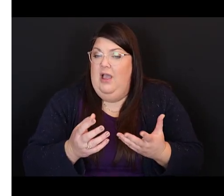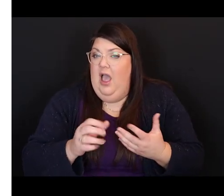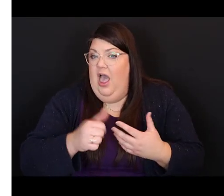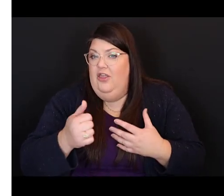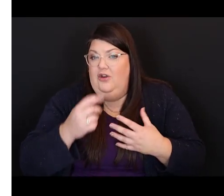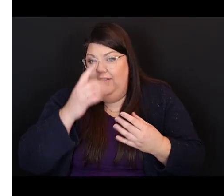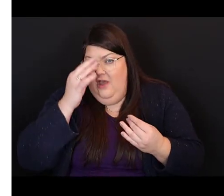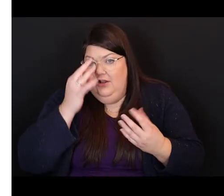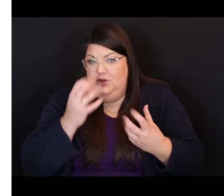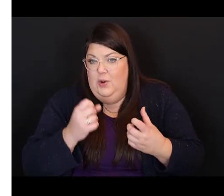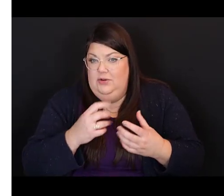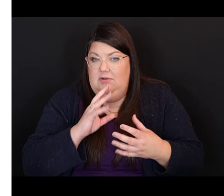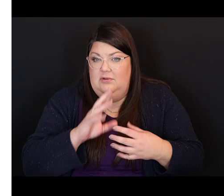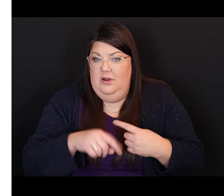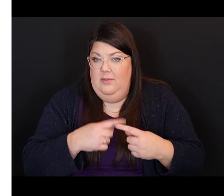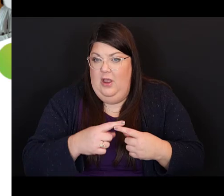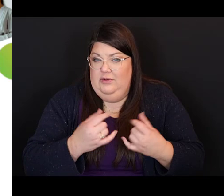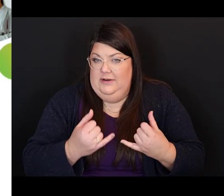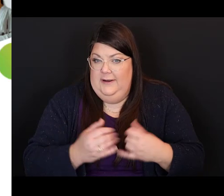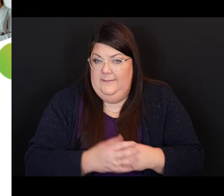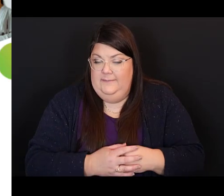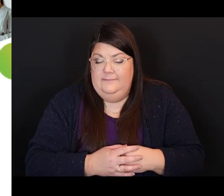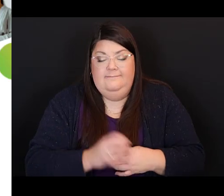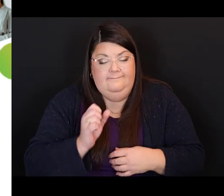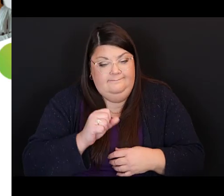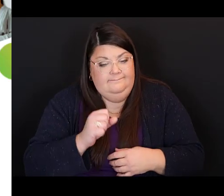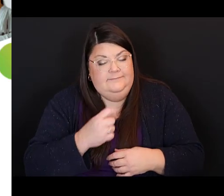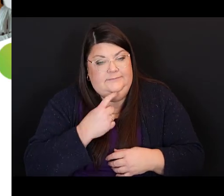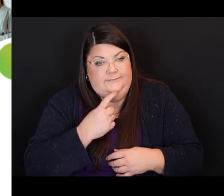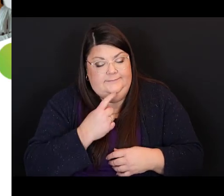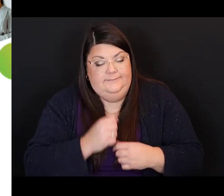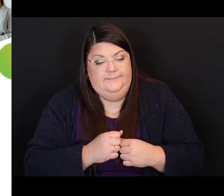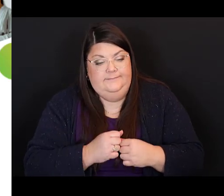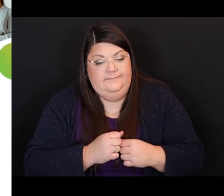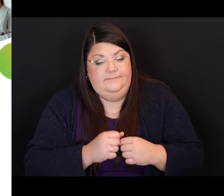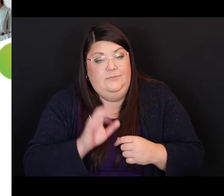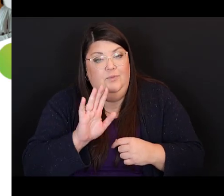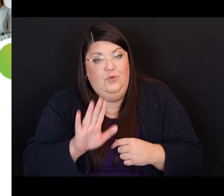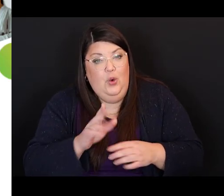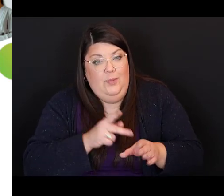for our folks who watch this video today? [John] What I would say is your professional